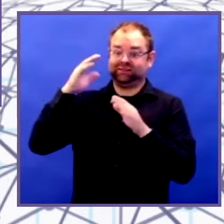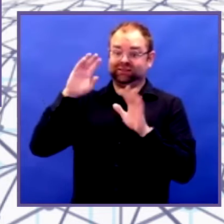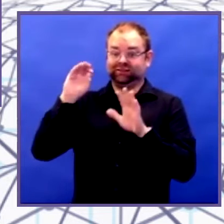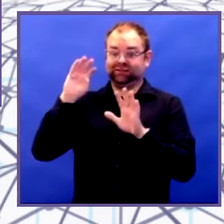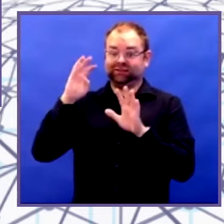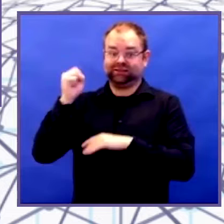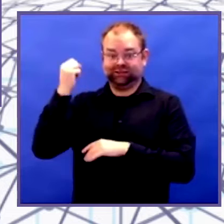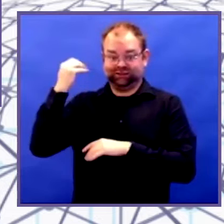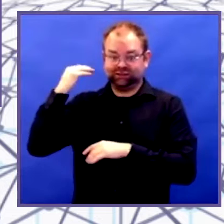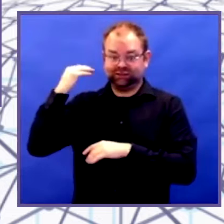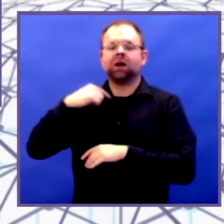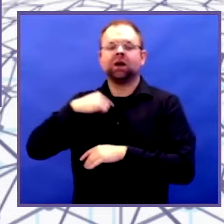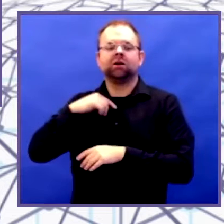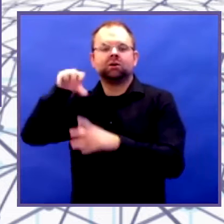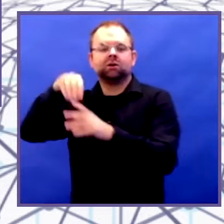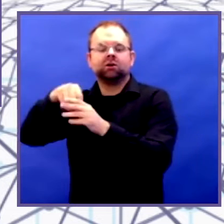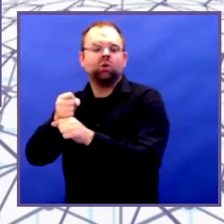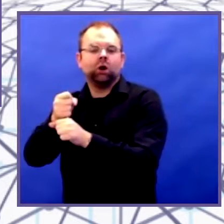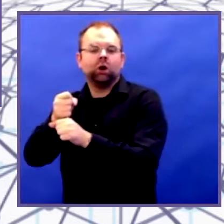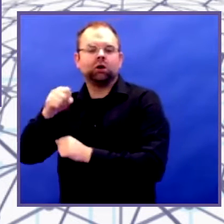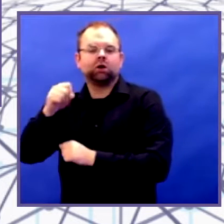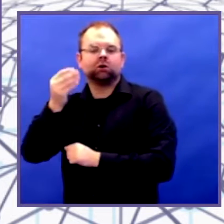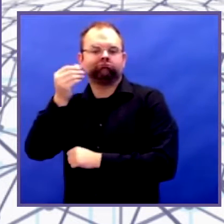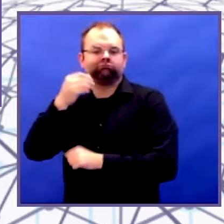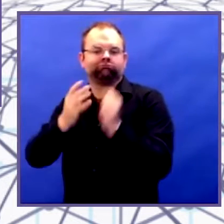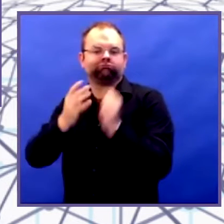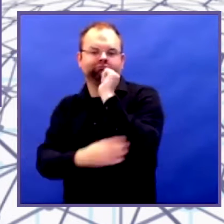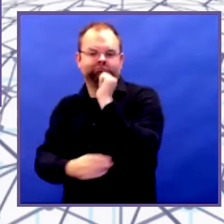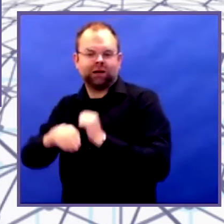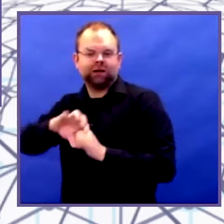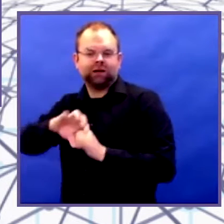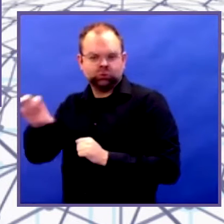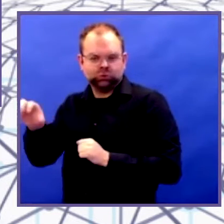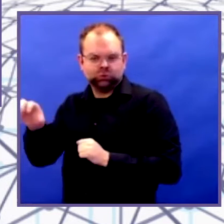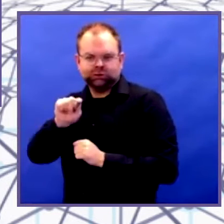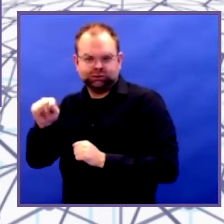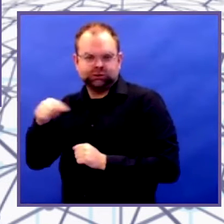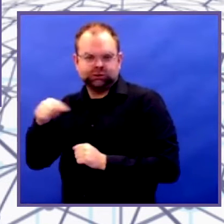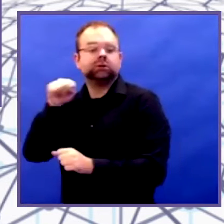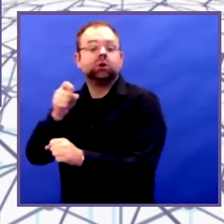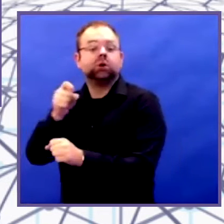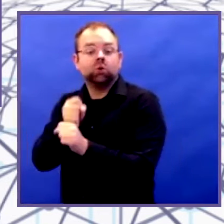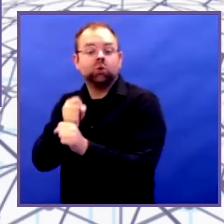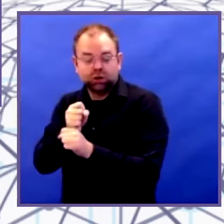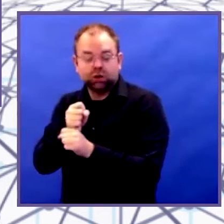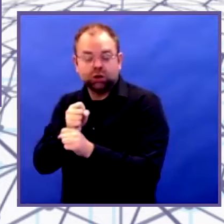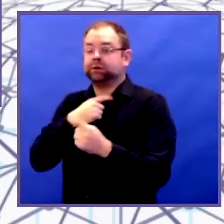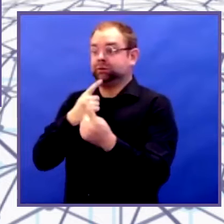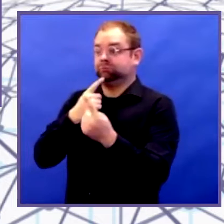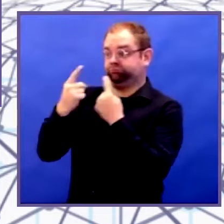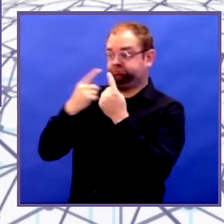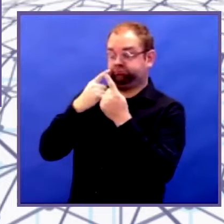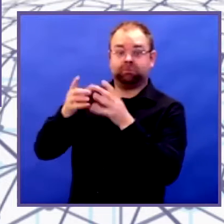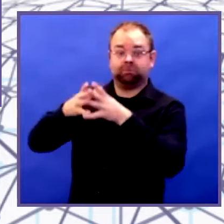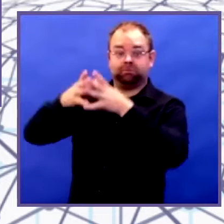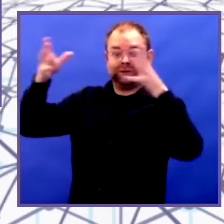And I was told that this work was for charities, it was welfare, it wasn't development, or